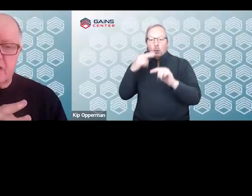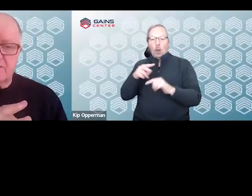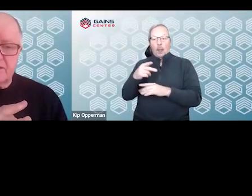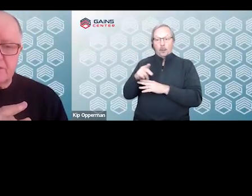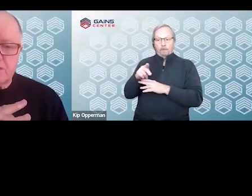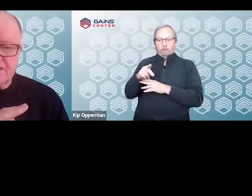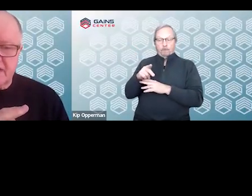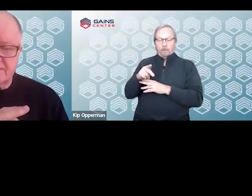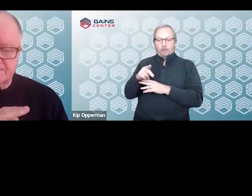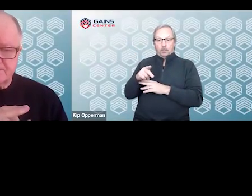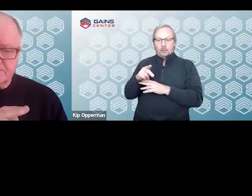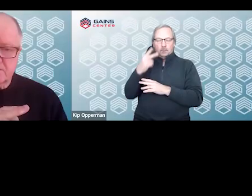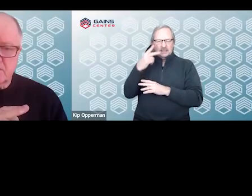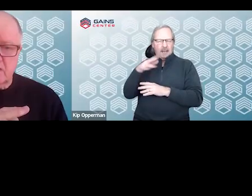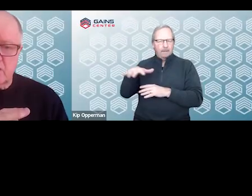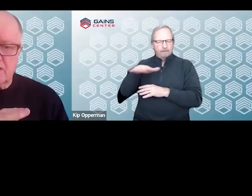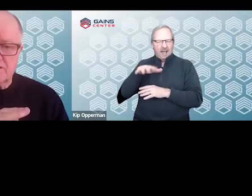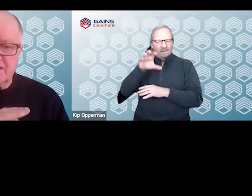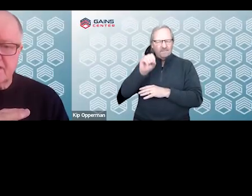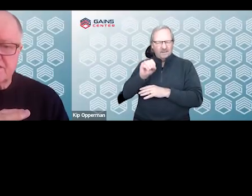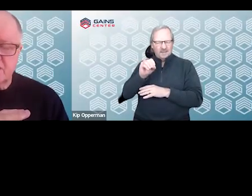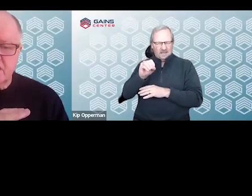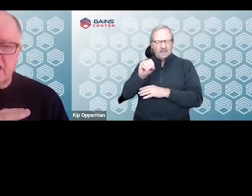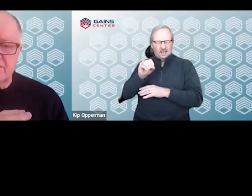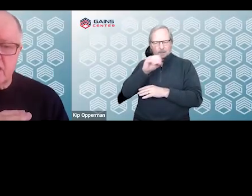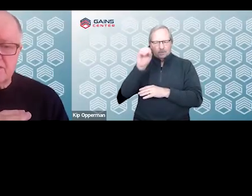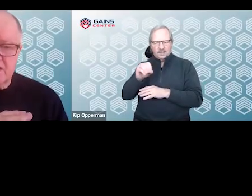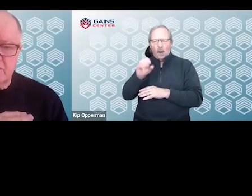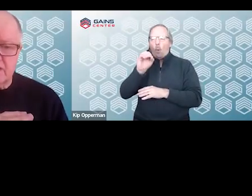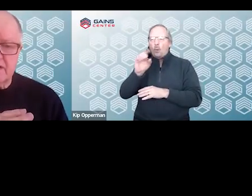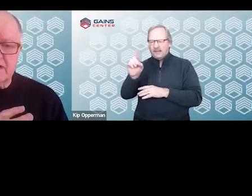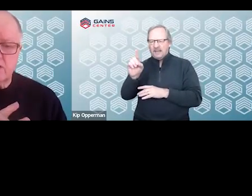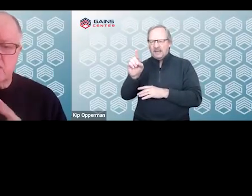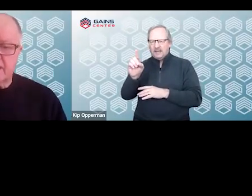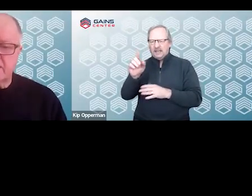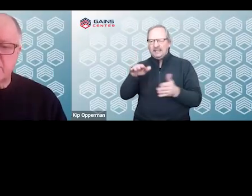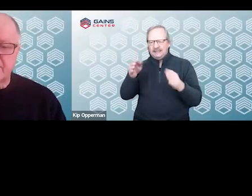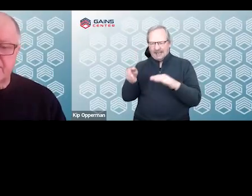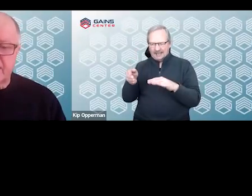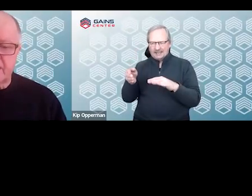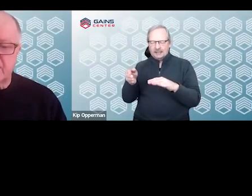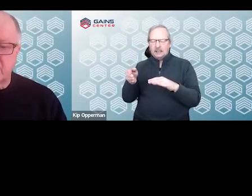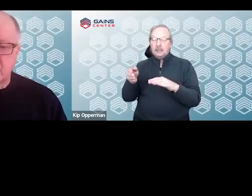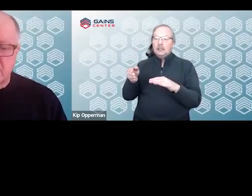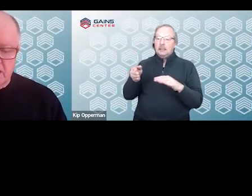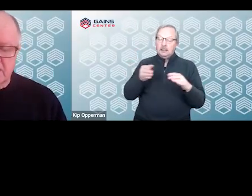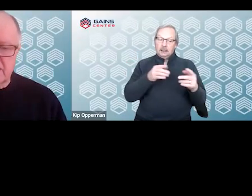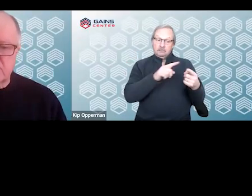you see about 50% of overdose deaths involve a stimulant, either cocaine or methamphetamine.